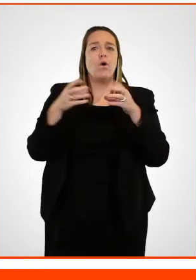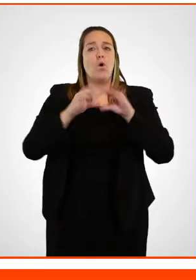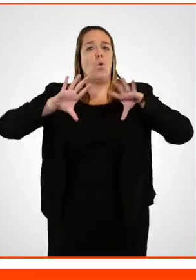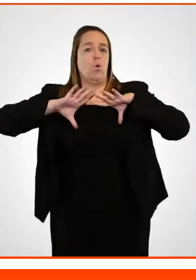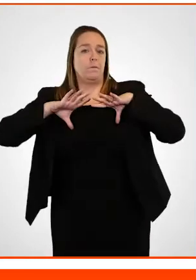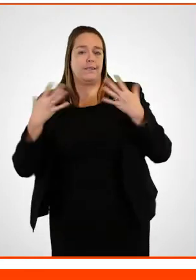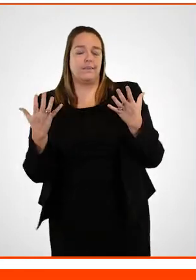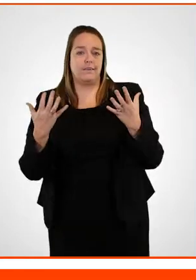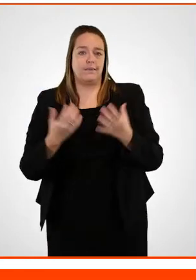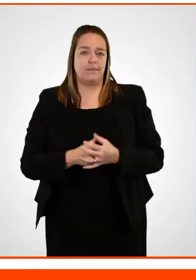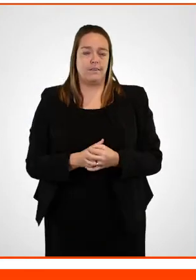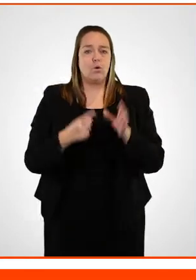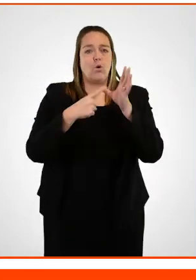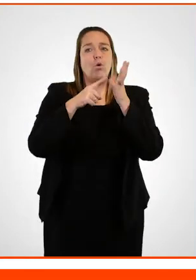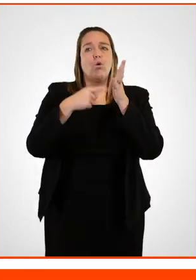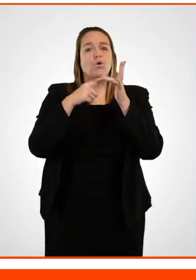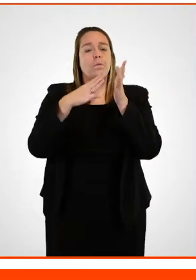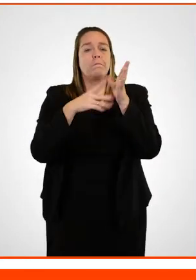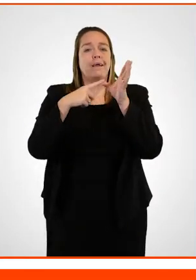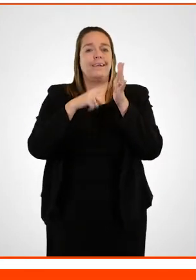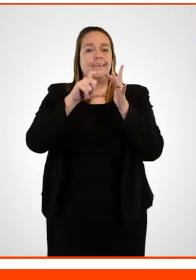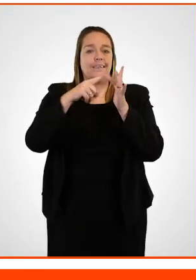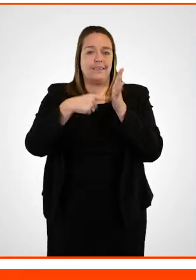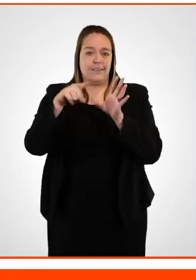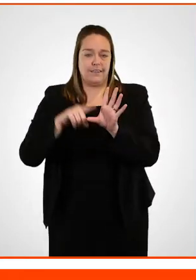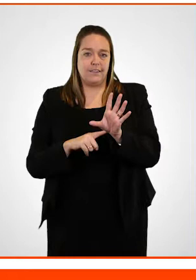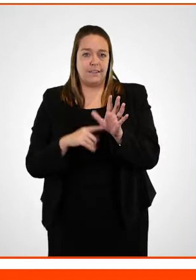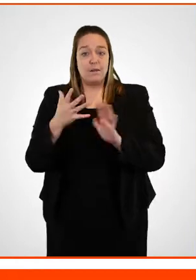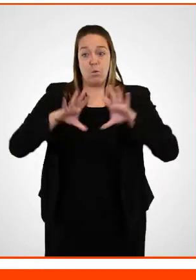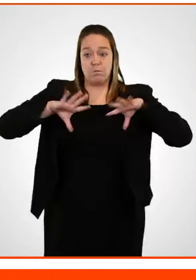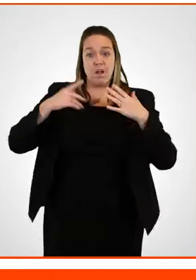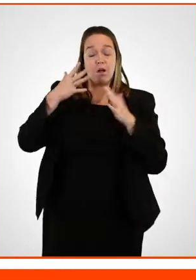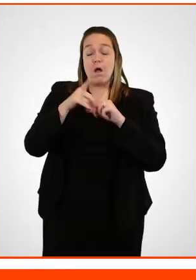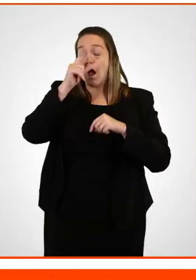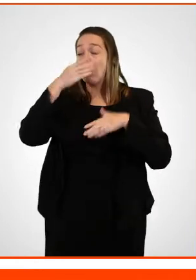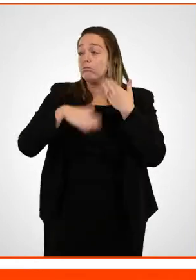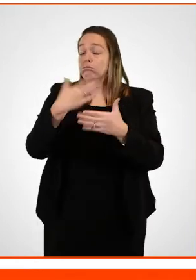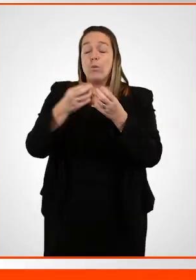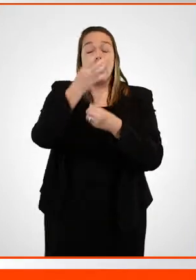the ability to do things without really having to think about that.